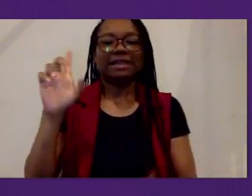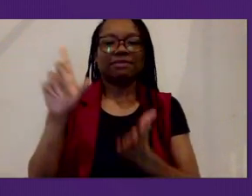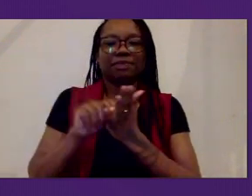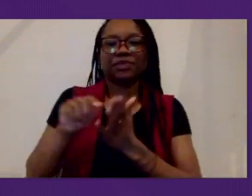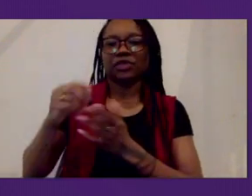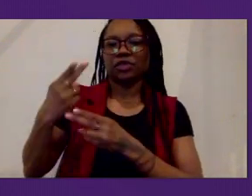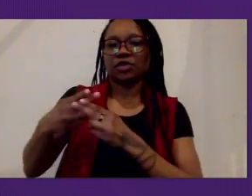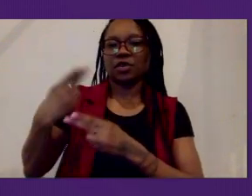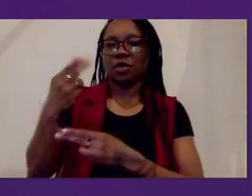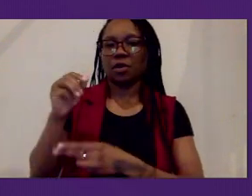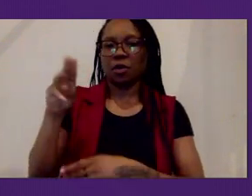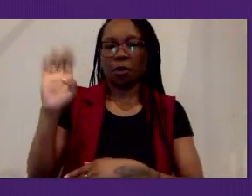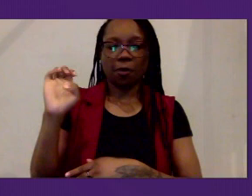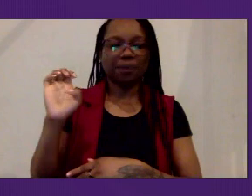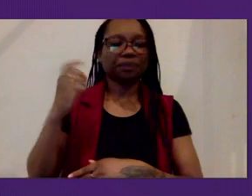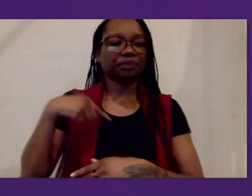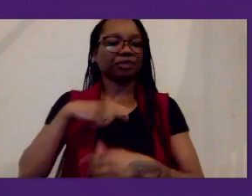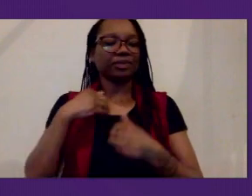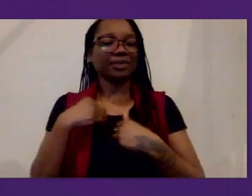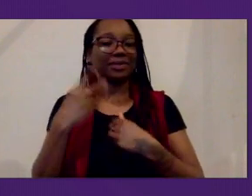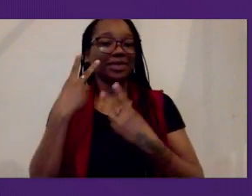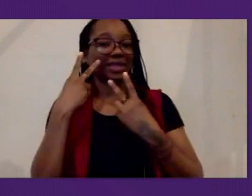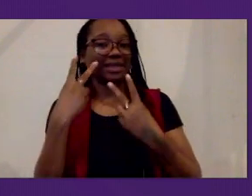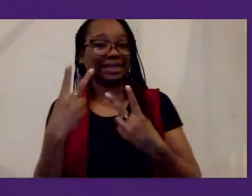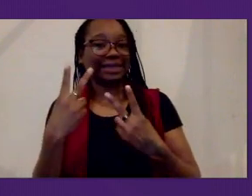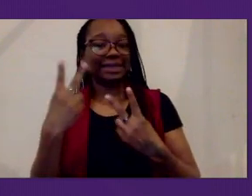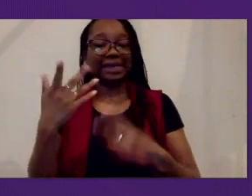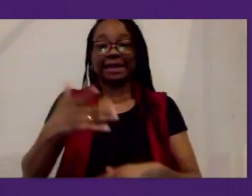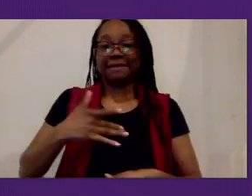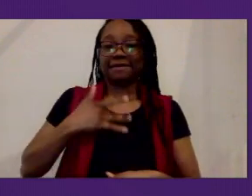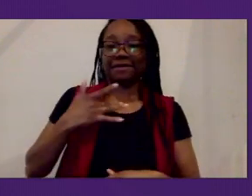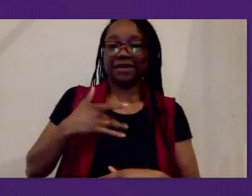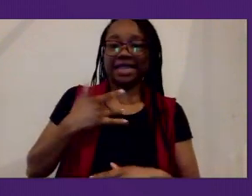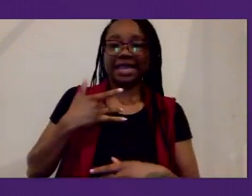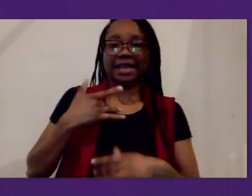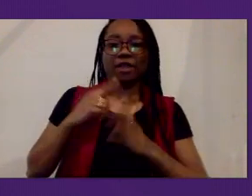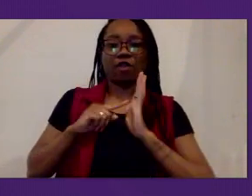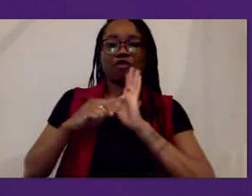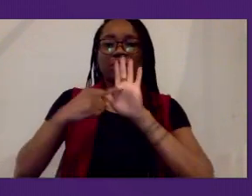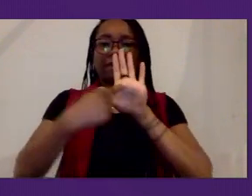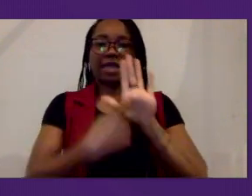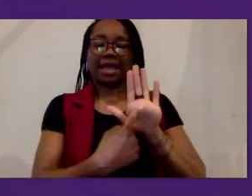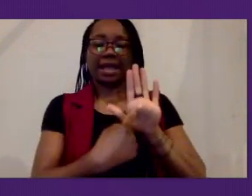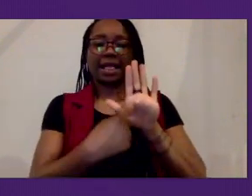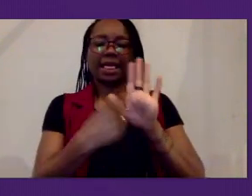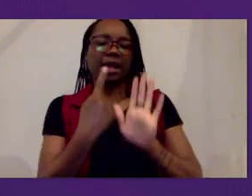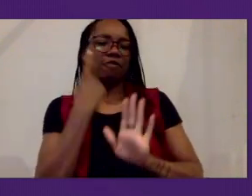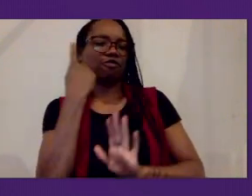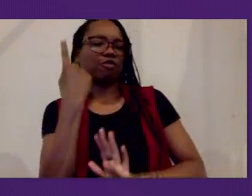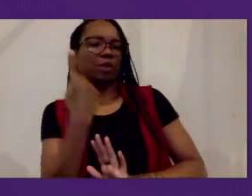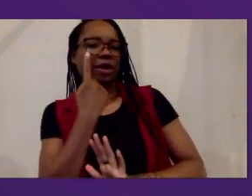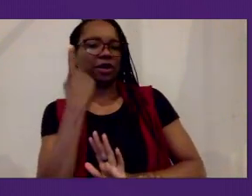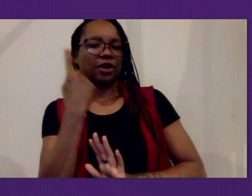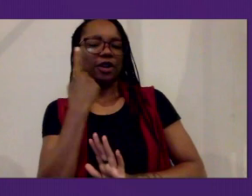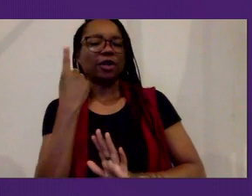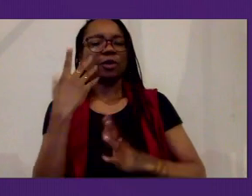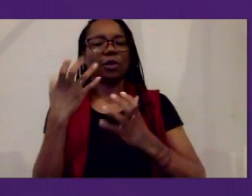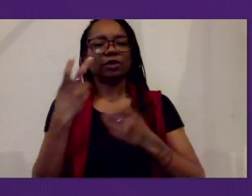feel, reveal, wonder - to nurture close observation, curiosity and self-awareness.